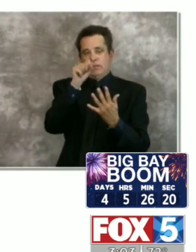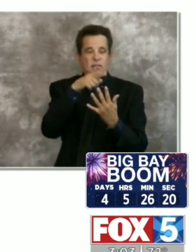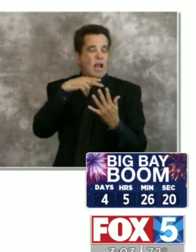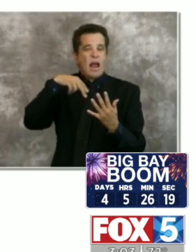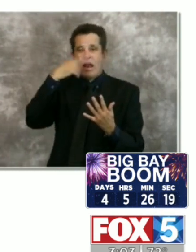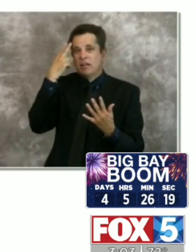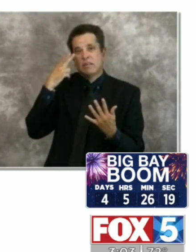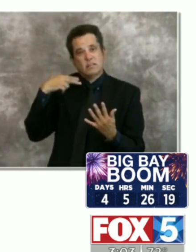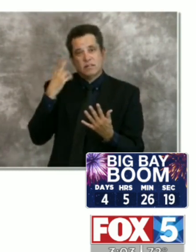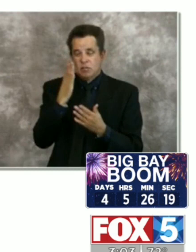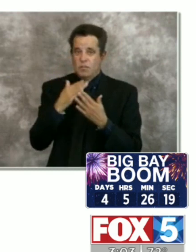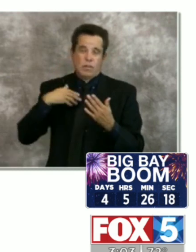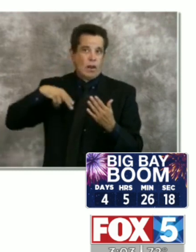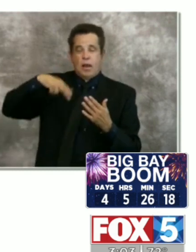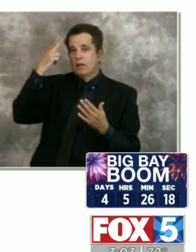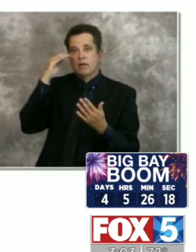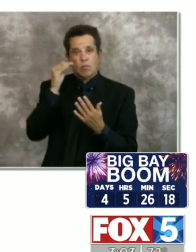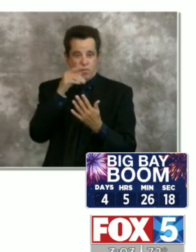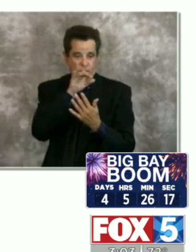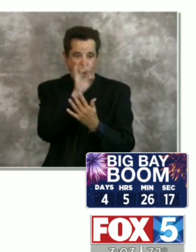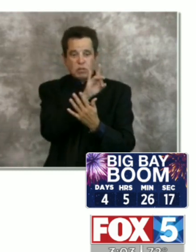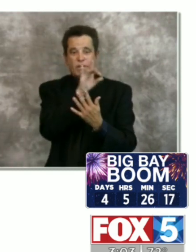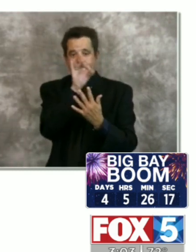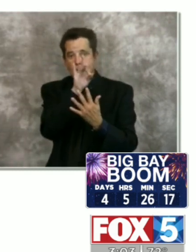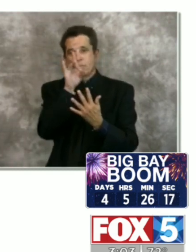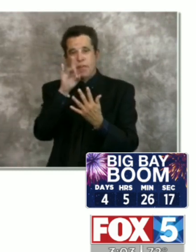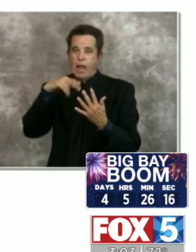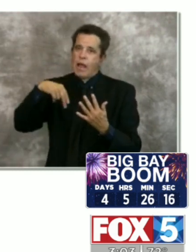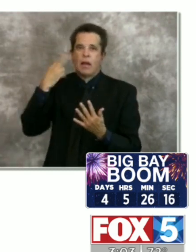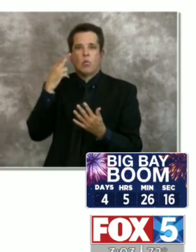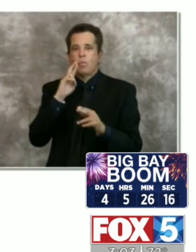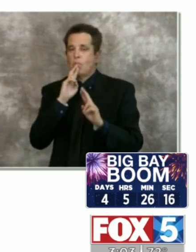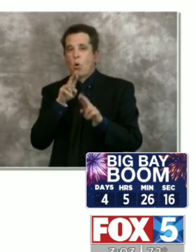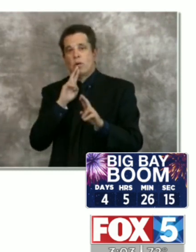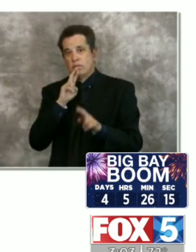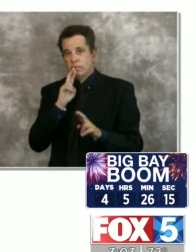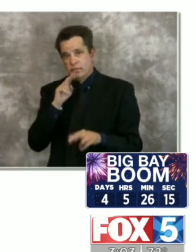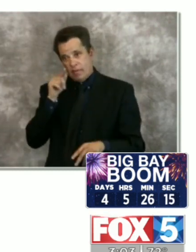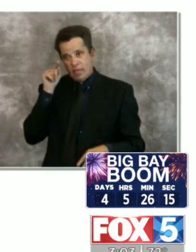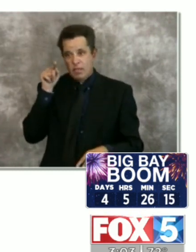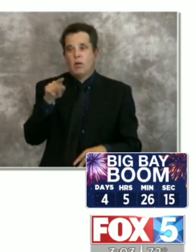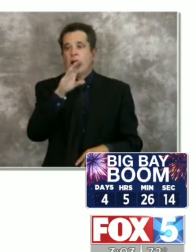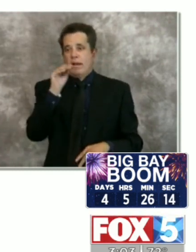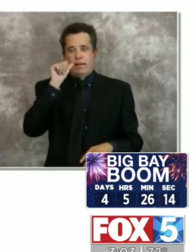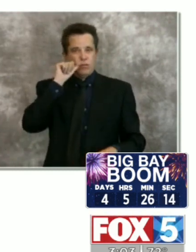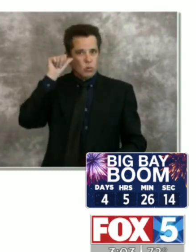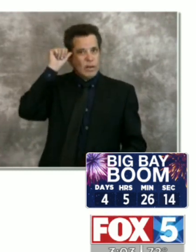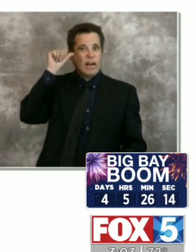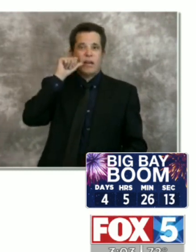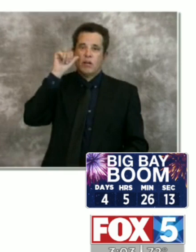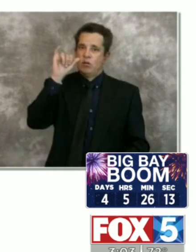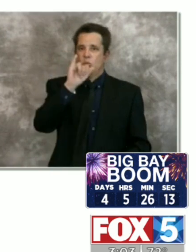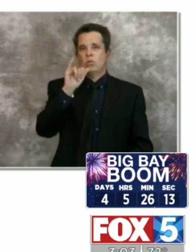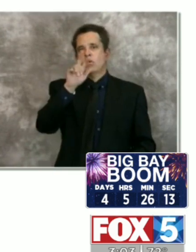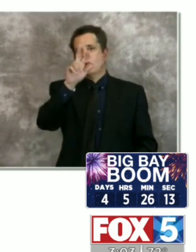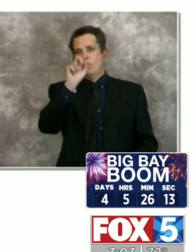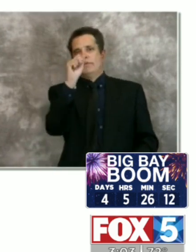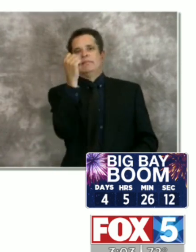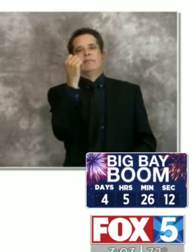DAYS. WE HAVE ACTUALLY WITH THE EXCEPTION OF TODAY, THE PRIOR 6 DAYS. WE'VE HAD SOME